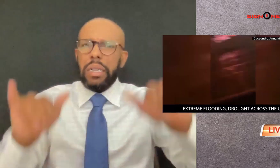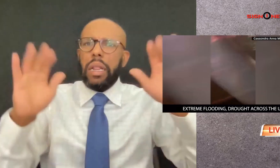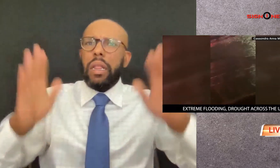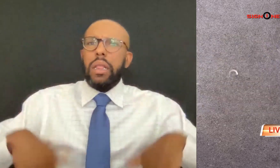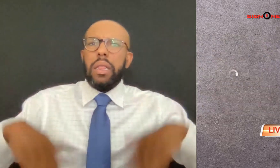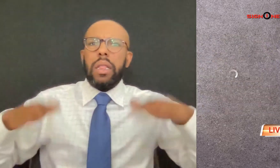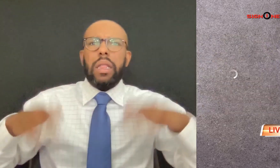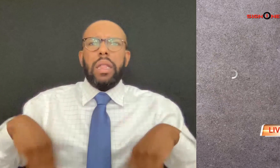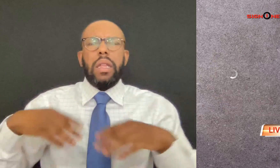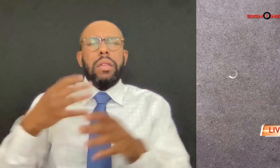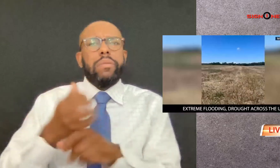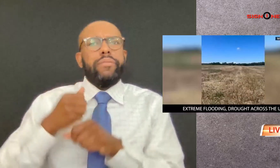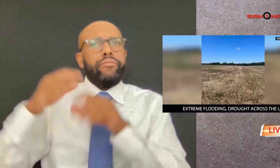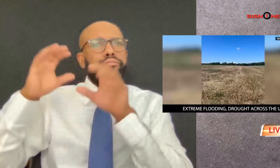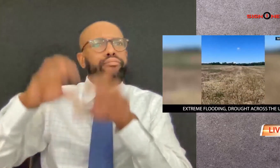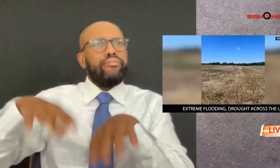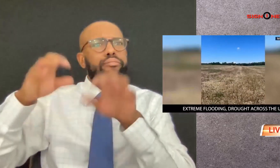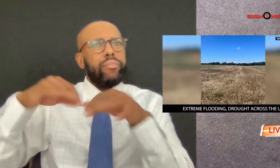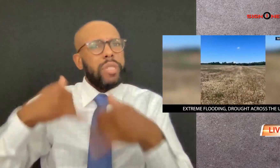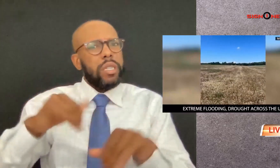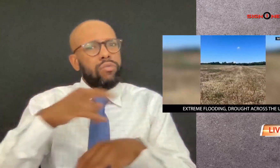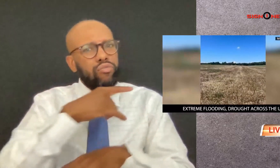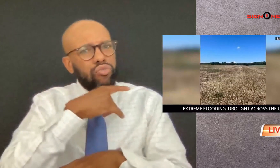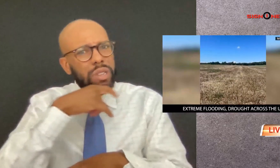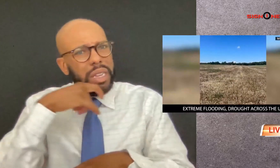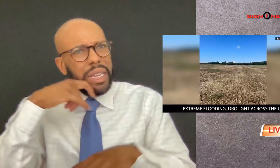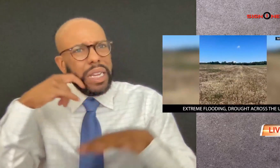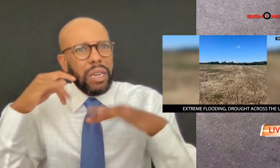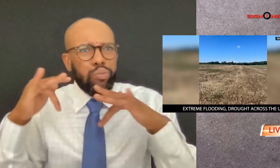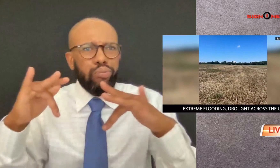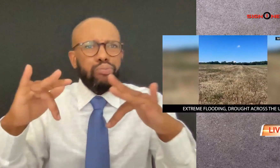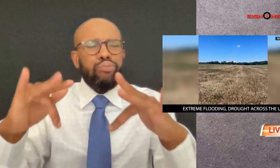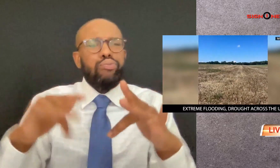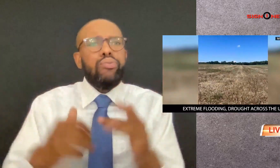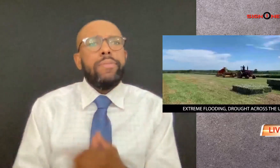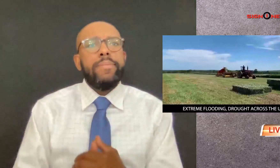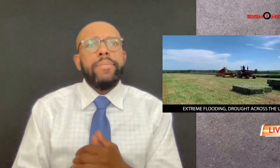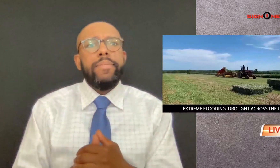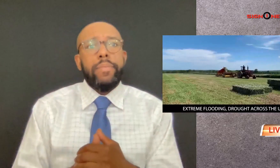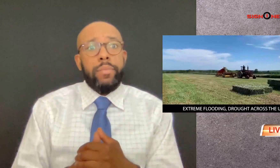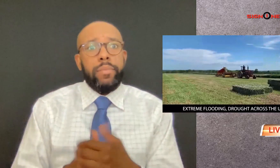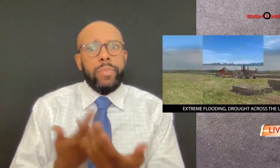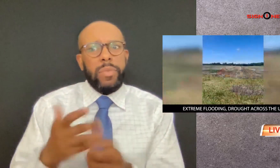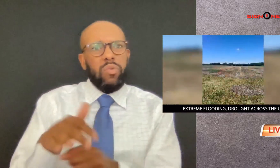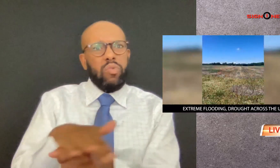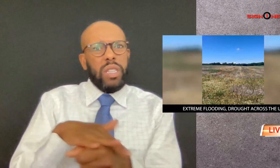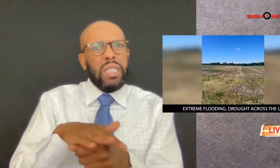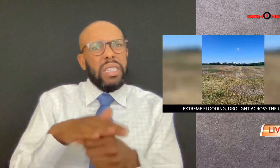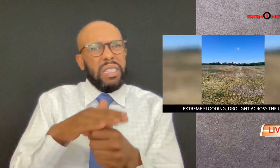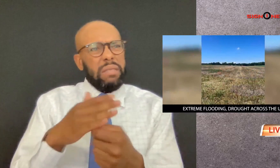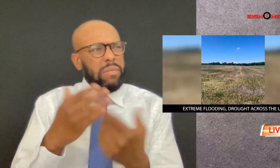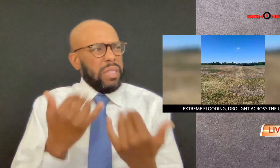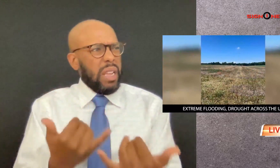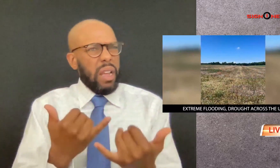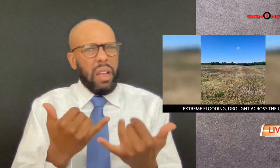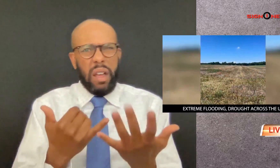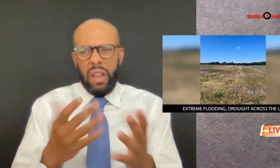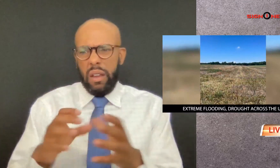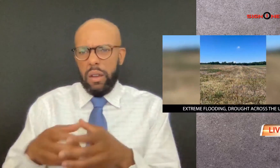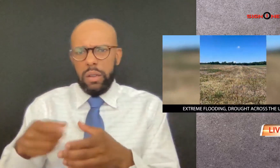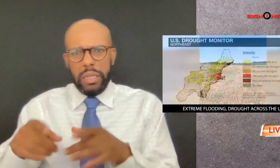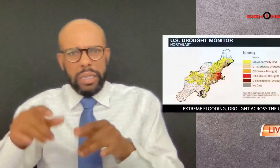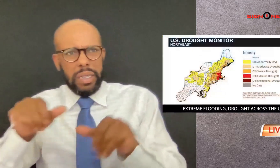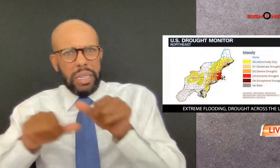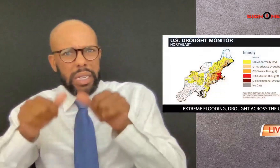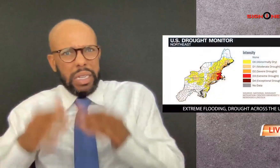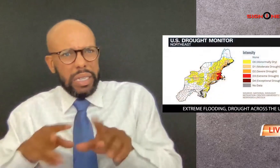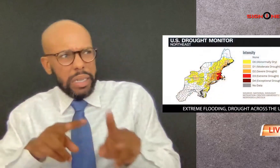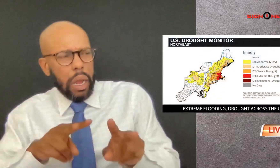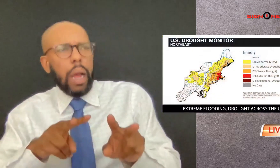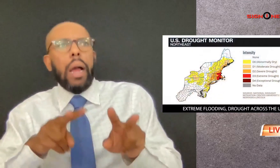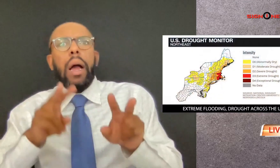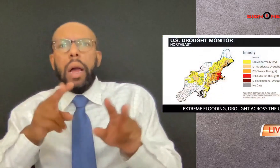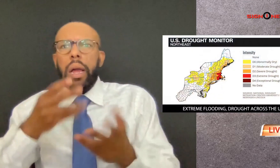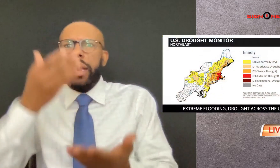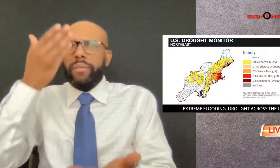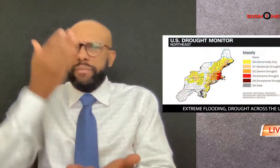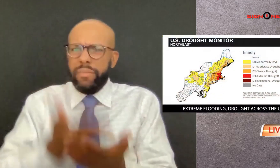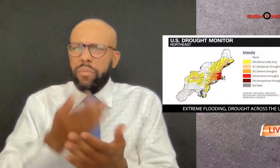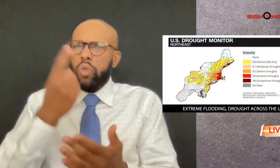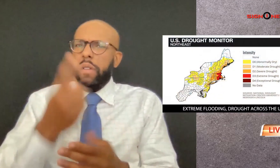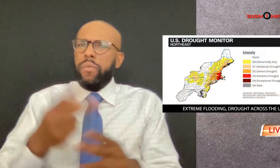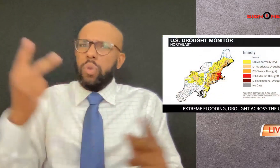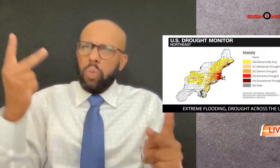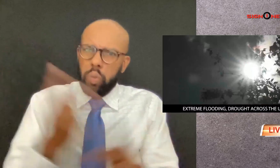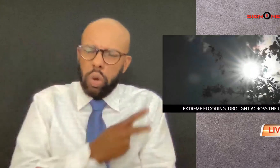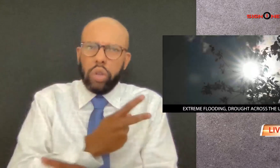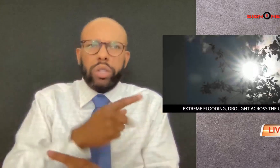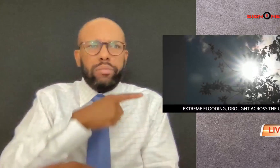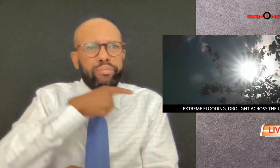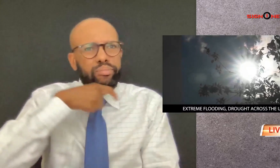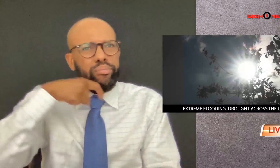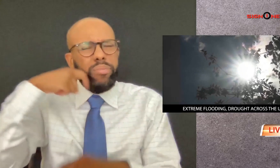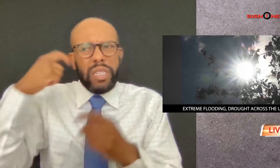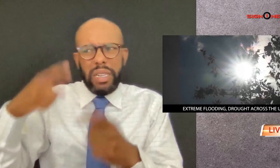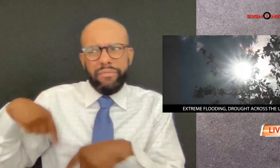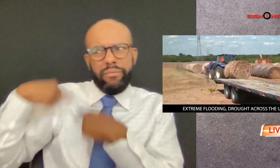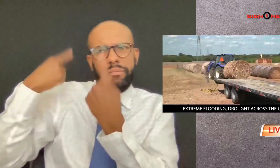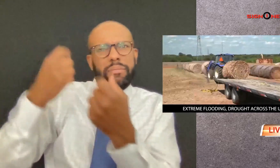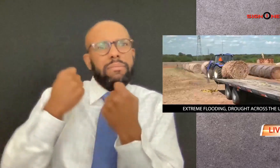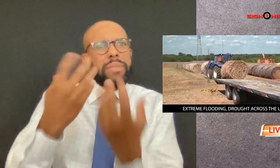However much of the western US is experiencing a historic drought